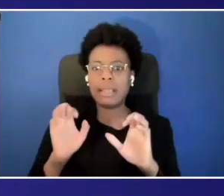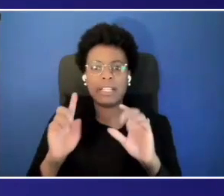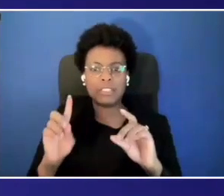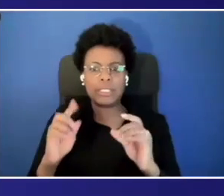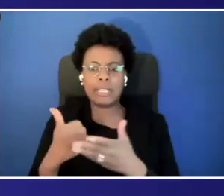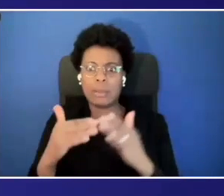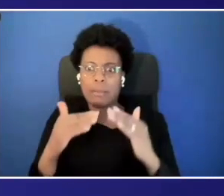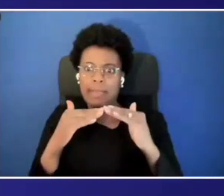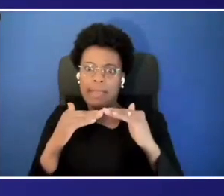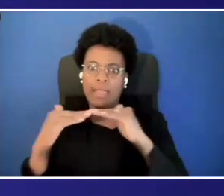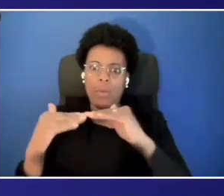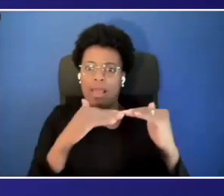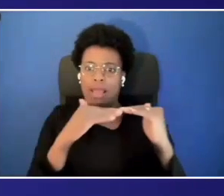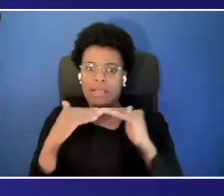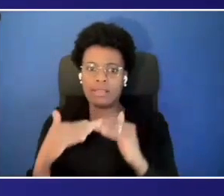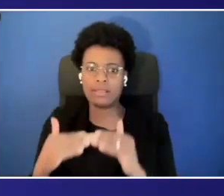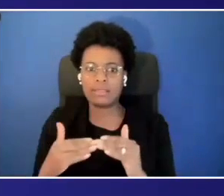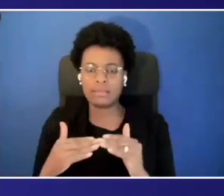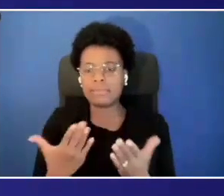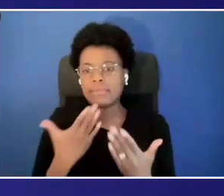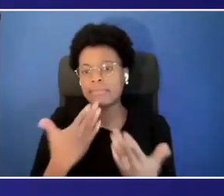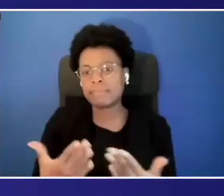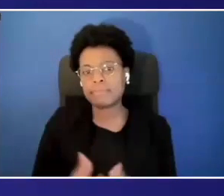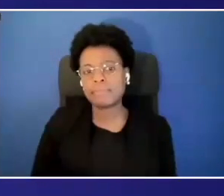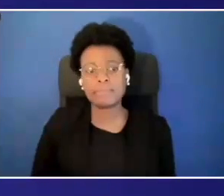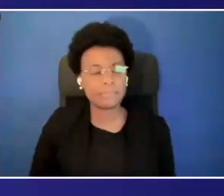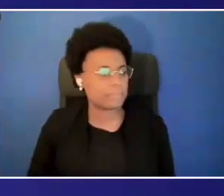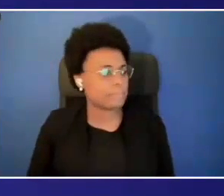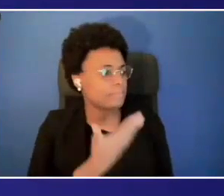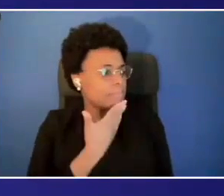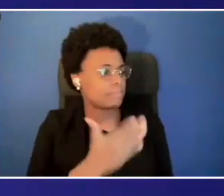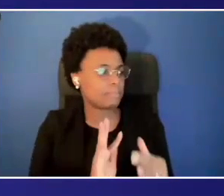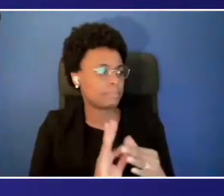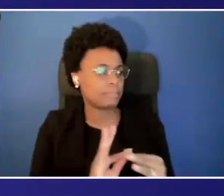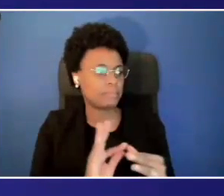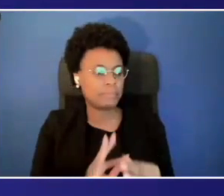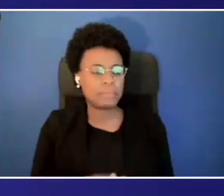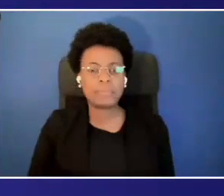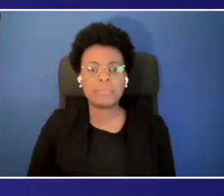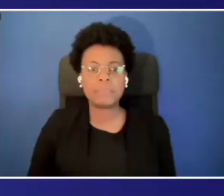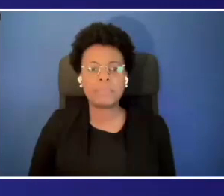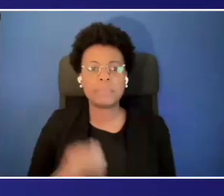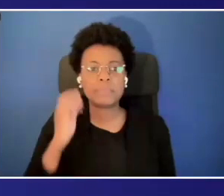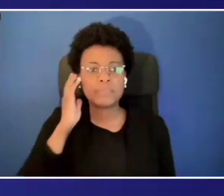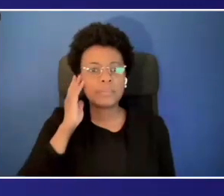Thank you. Thank you for your comment.